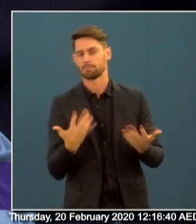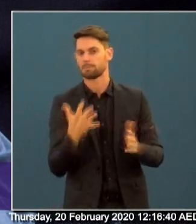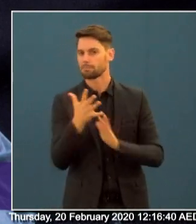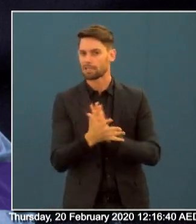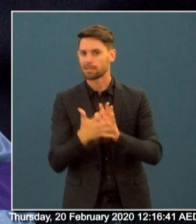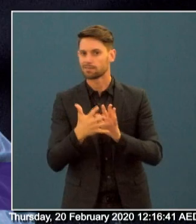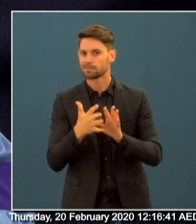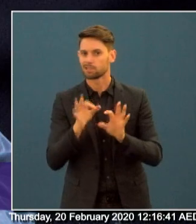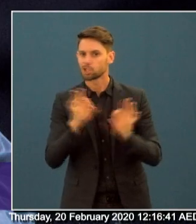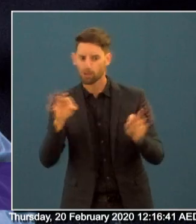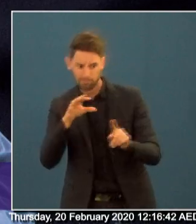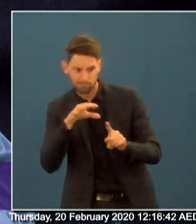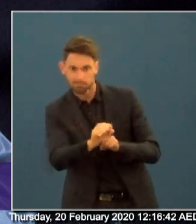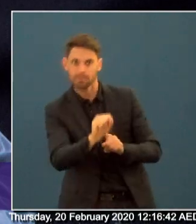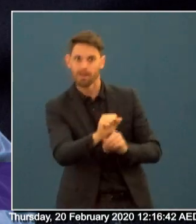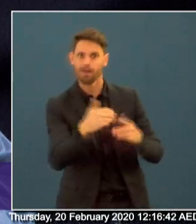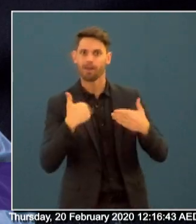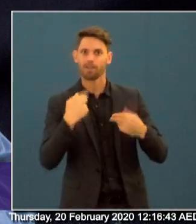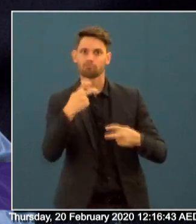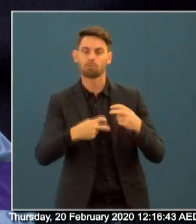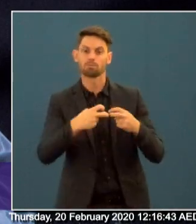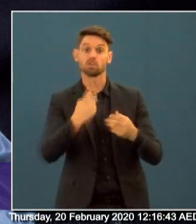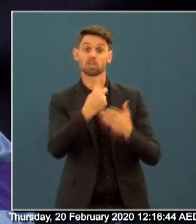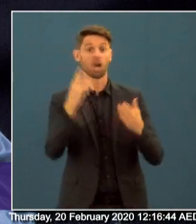a health issue and be immediately diverted back